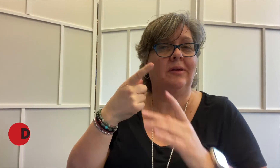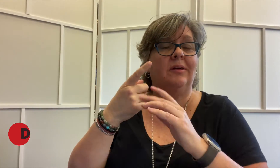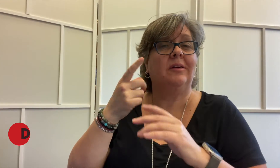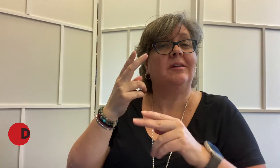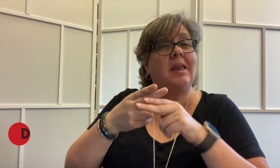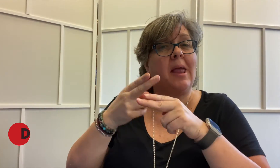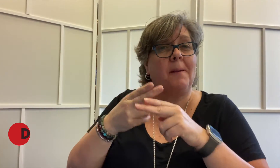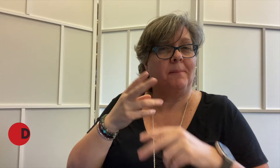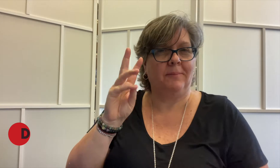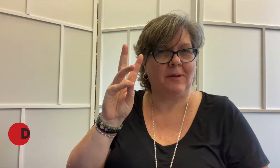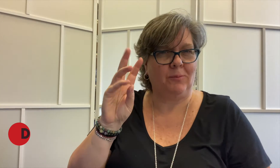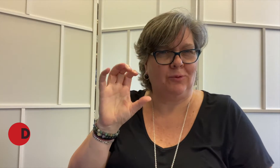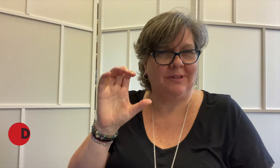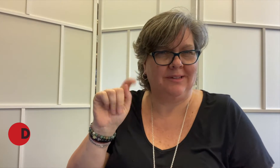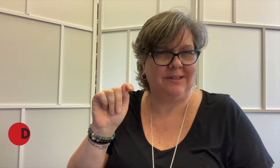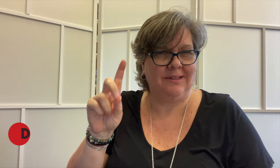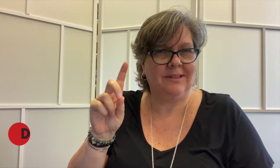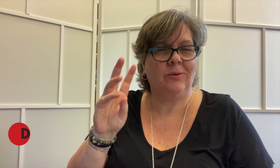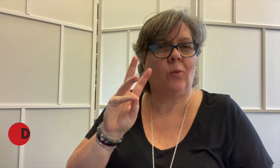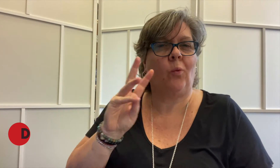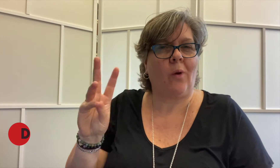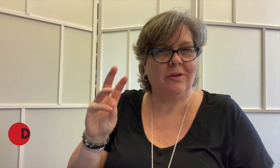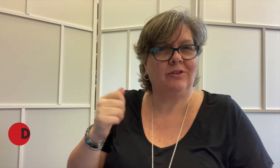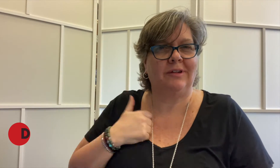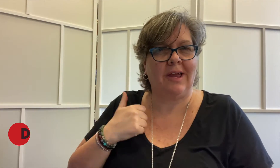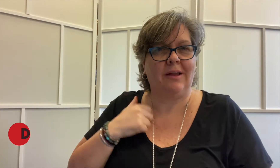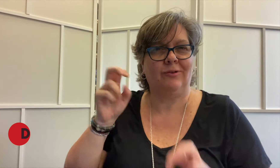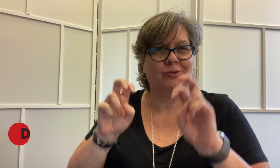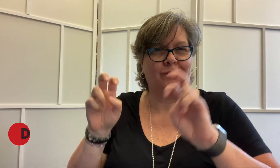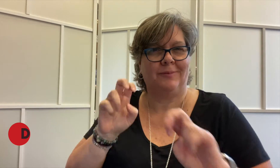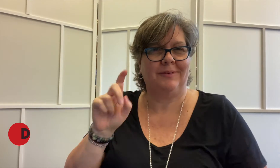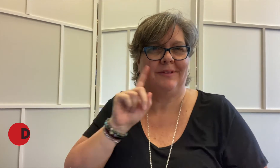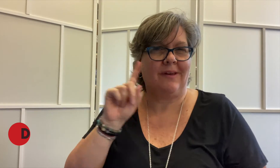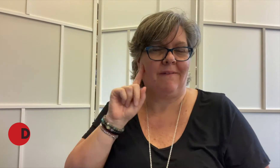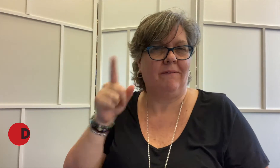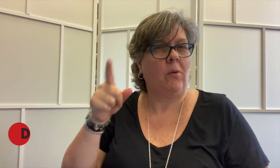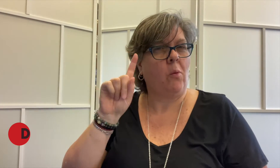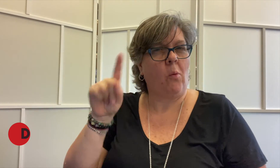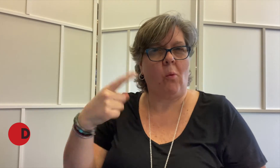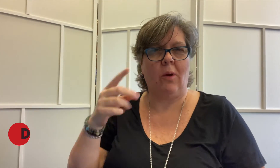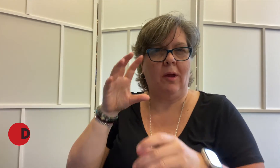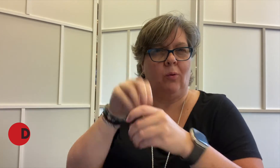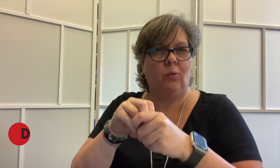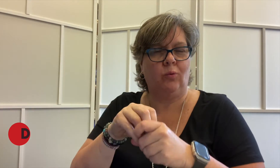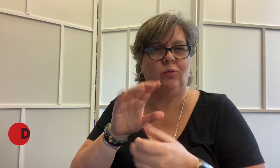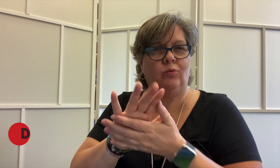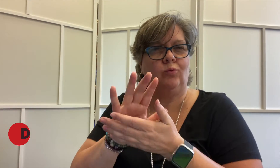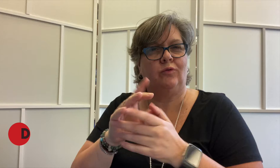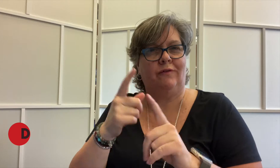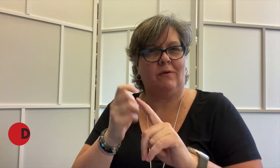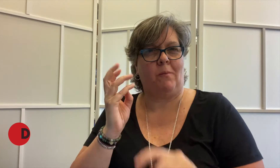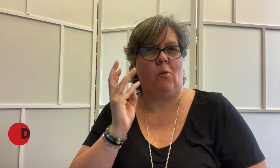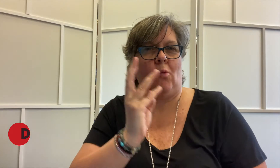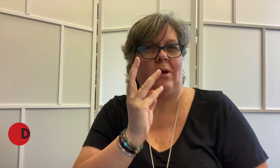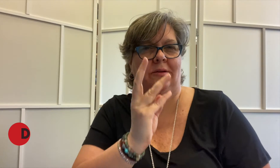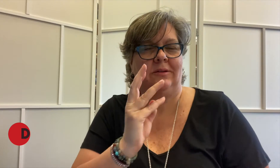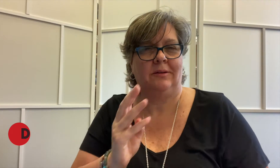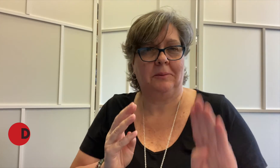The original name was WCTD, Western Canada Tournament of the Deaf involving